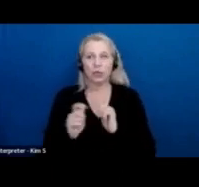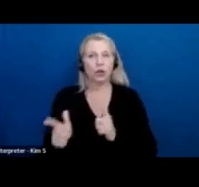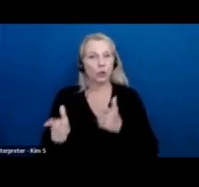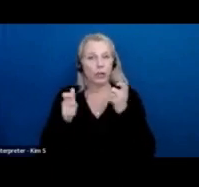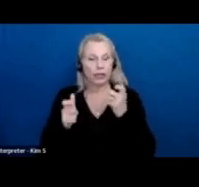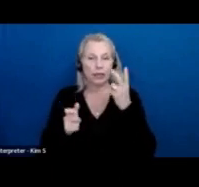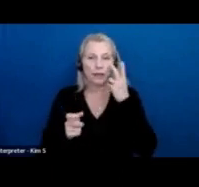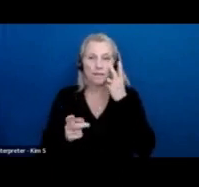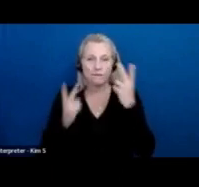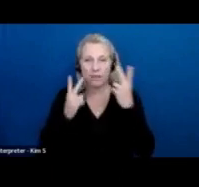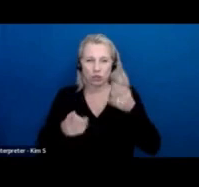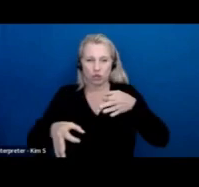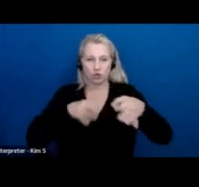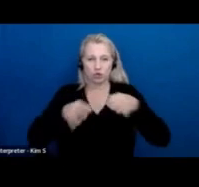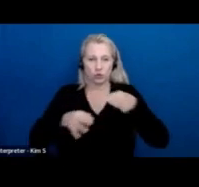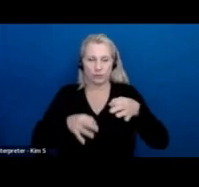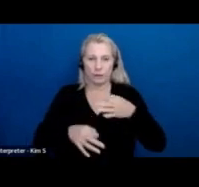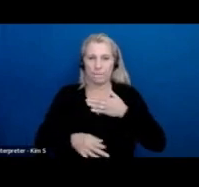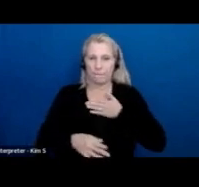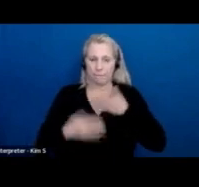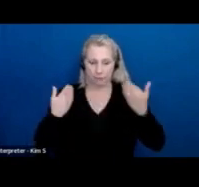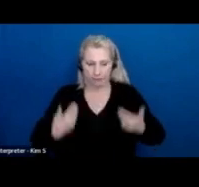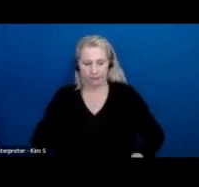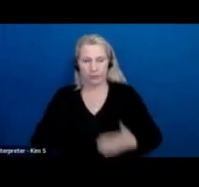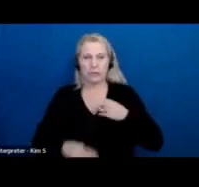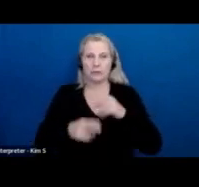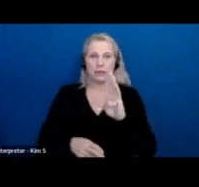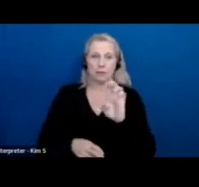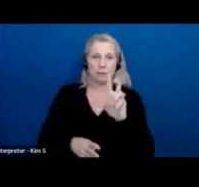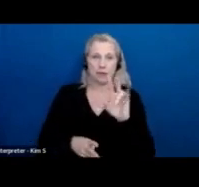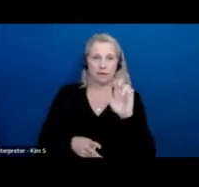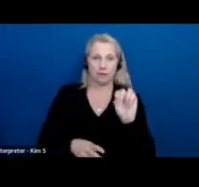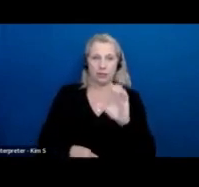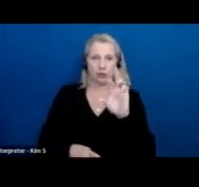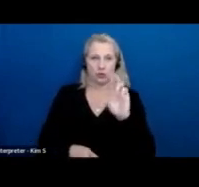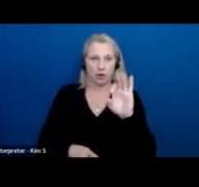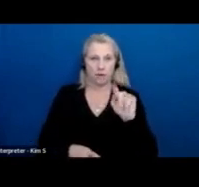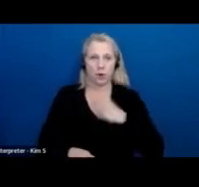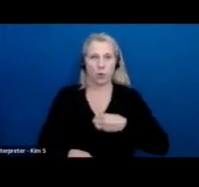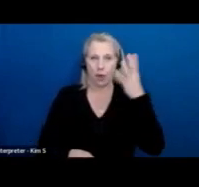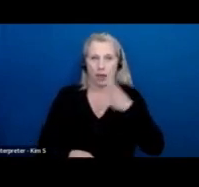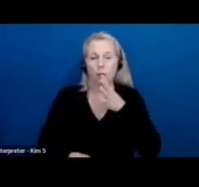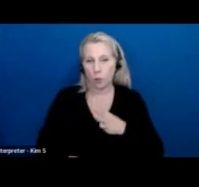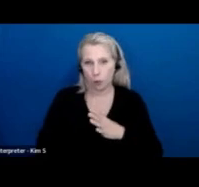description of myself. My name is Bevin Croft. I'm a white woman. I have blonde hair with